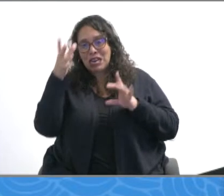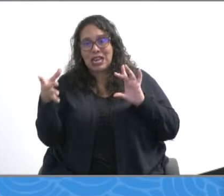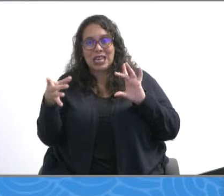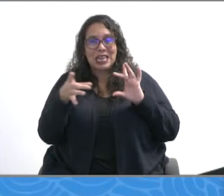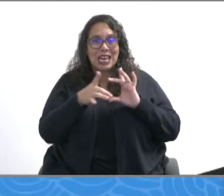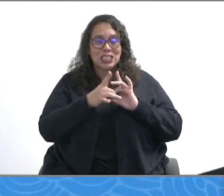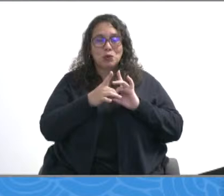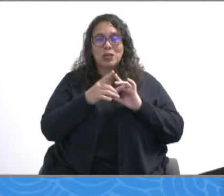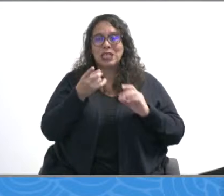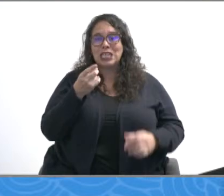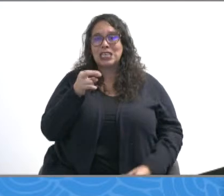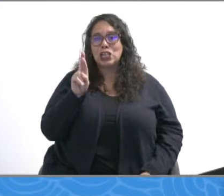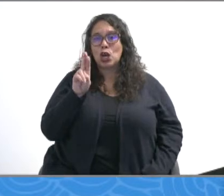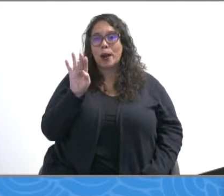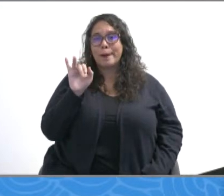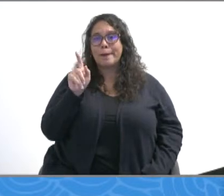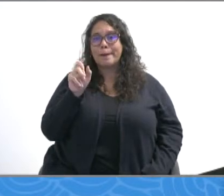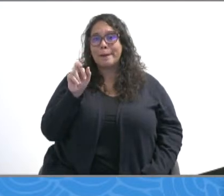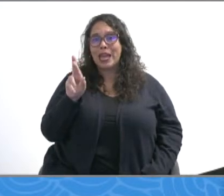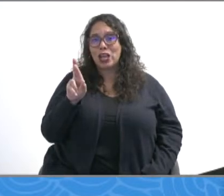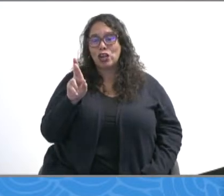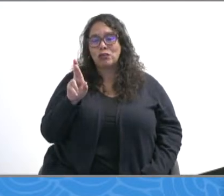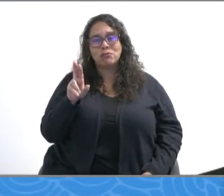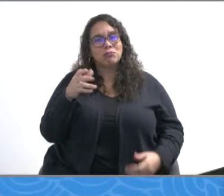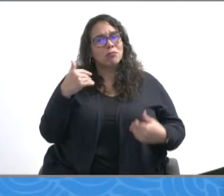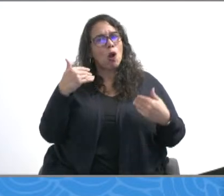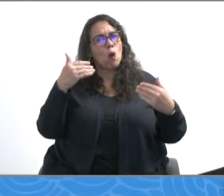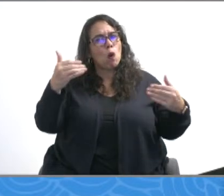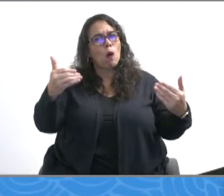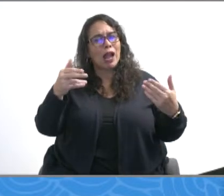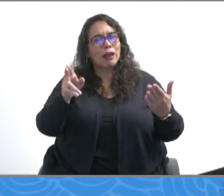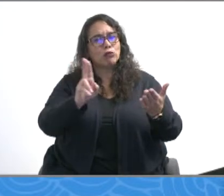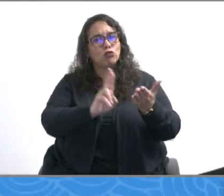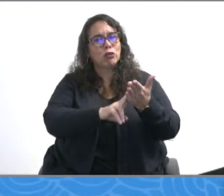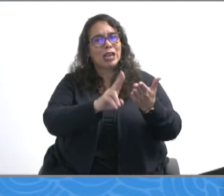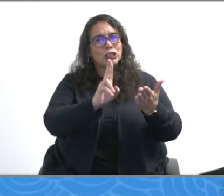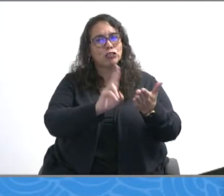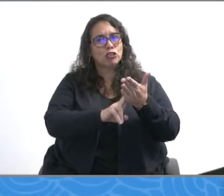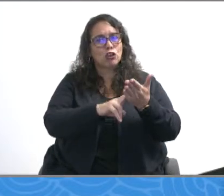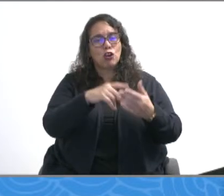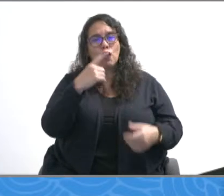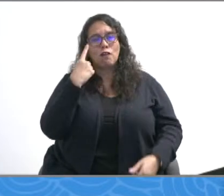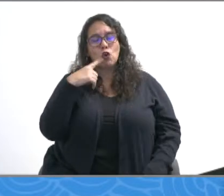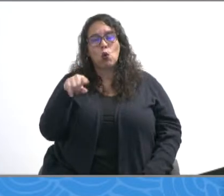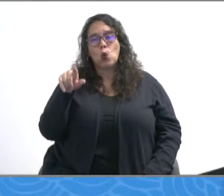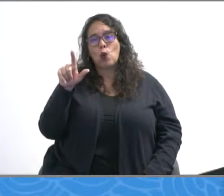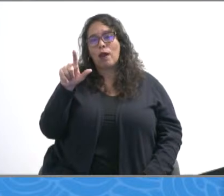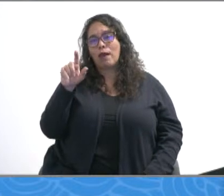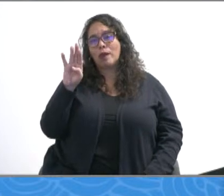you can go ahead and you can register for the Long Beach Unified School District channel,